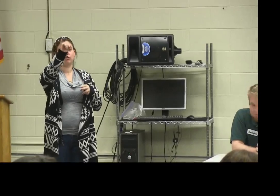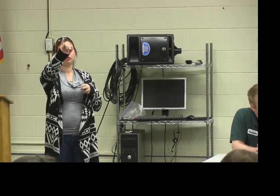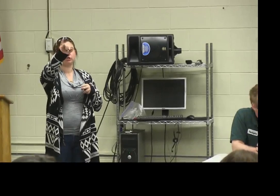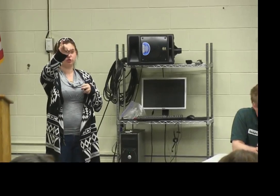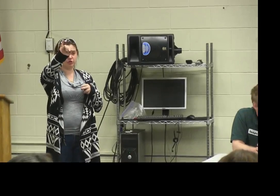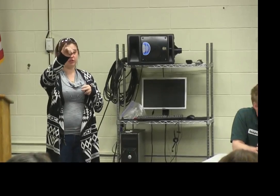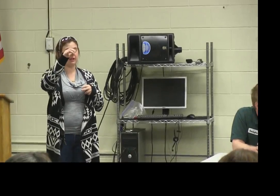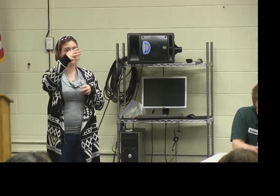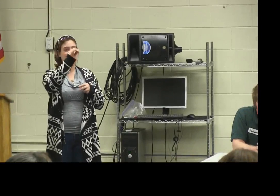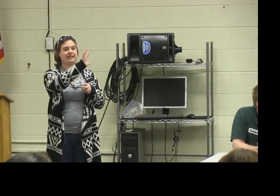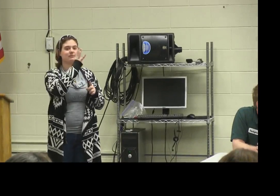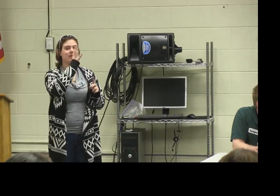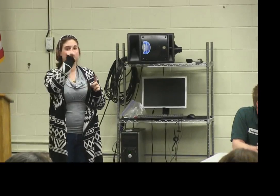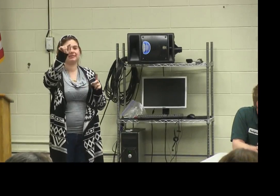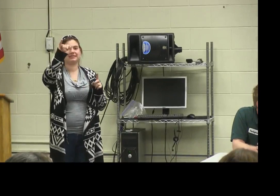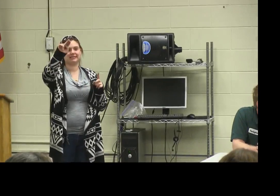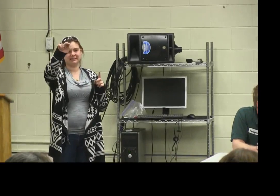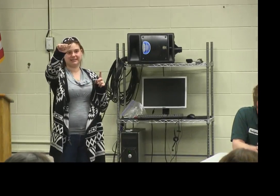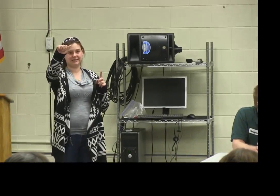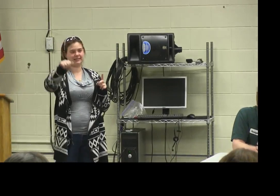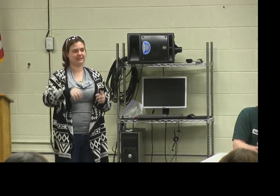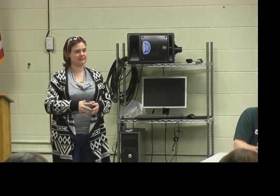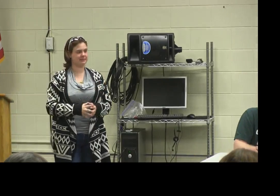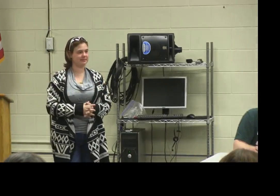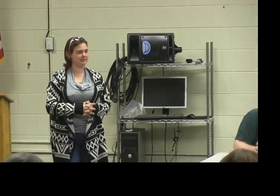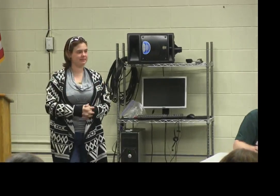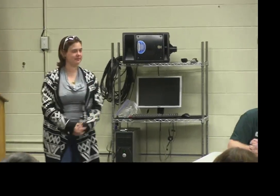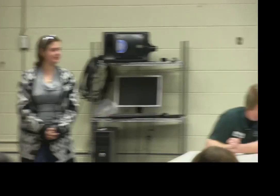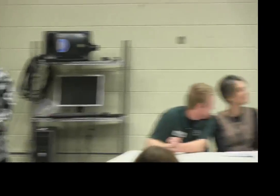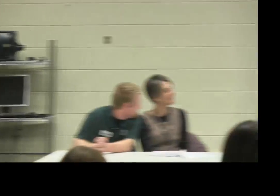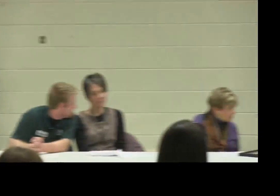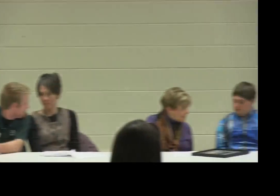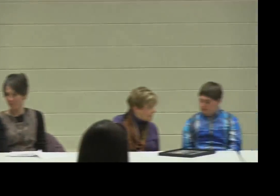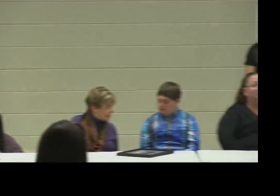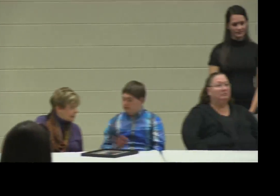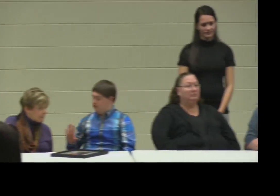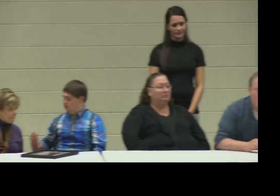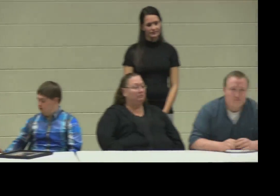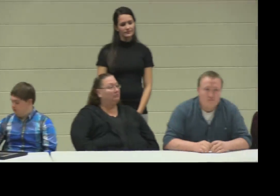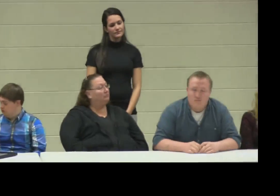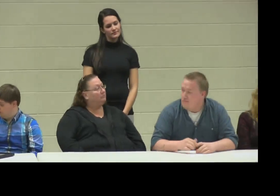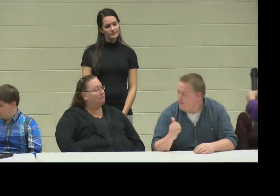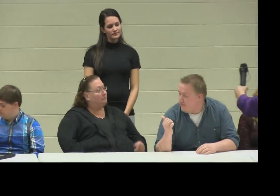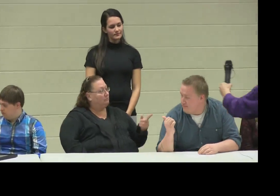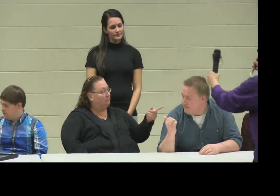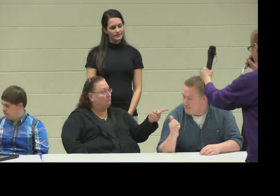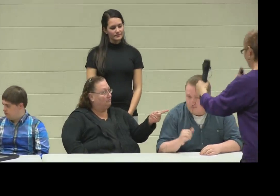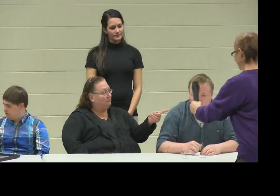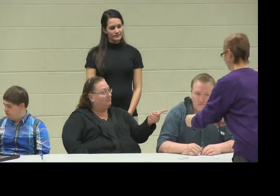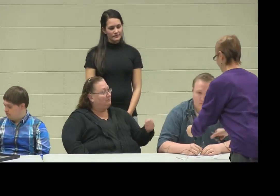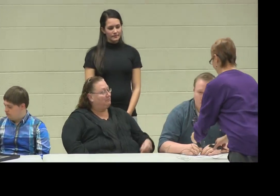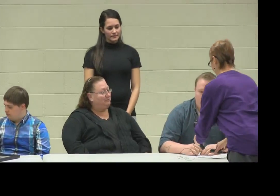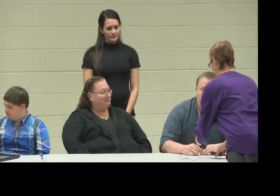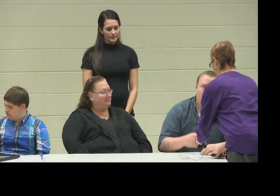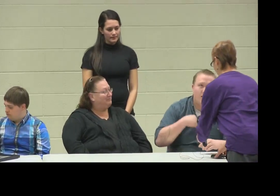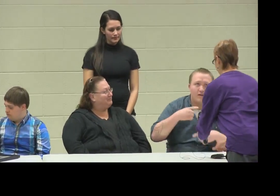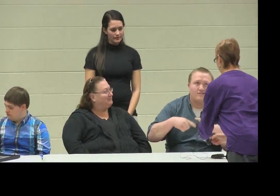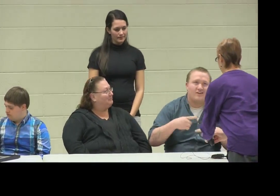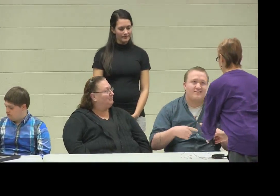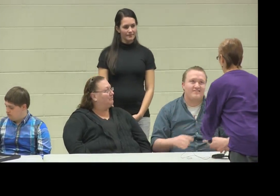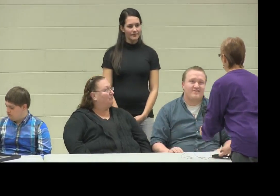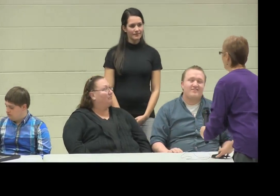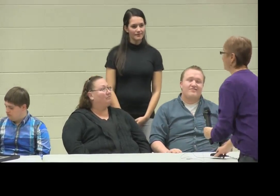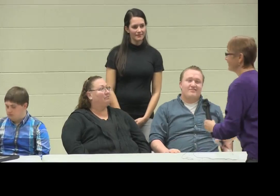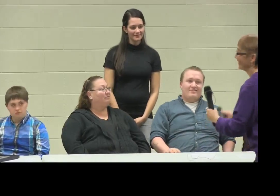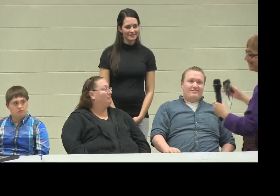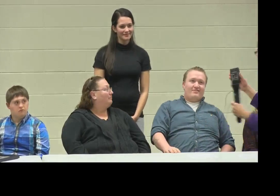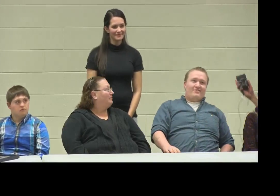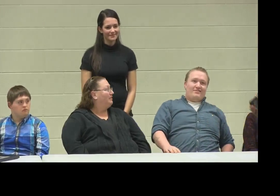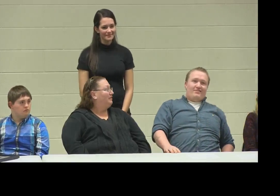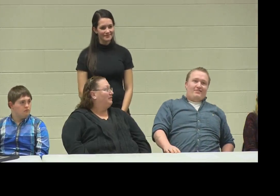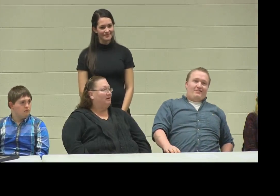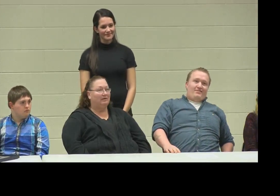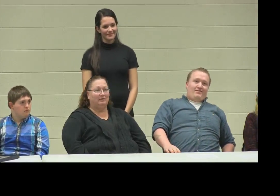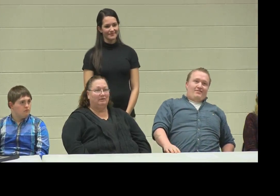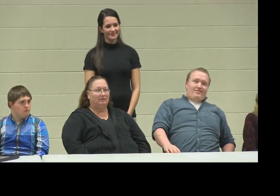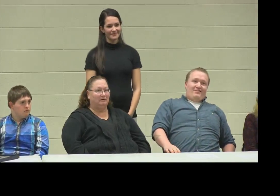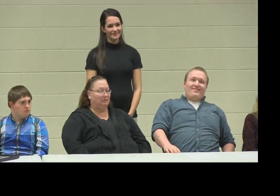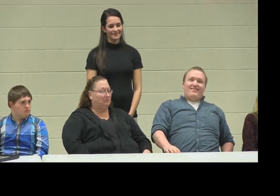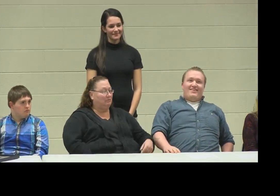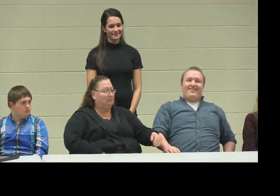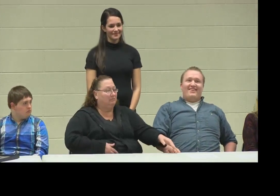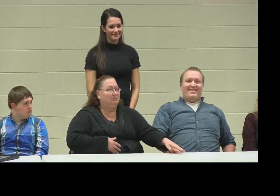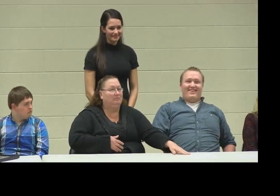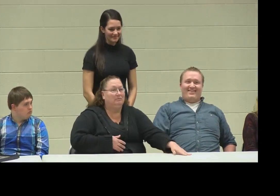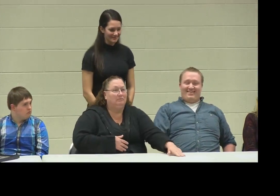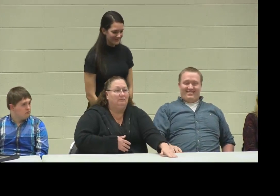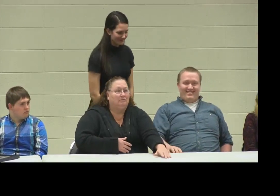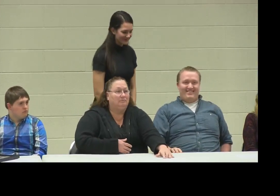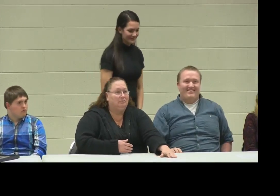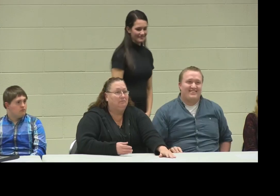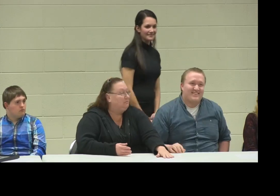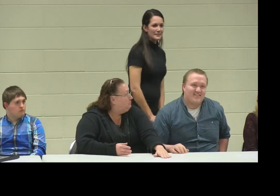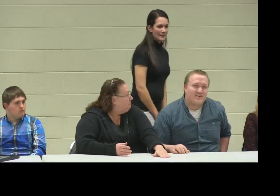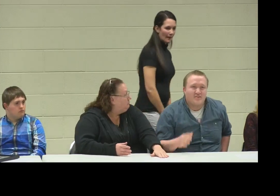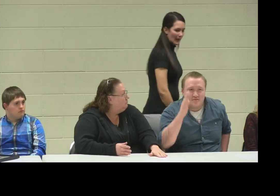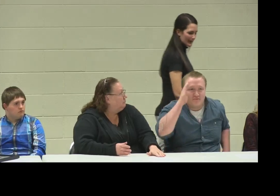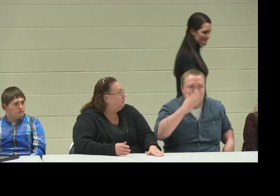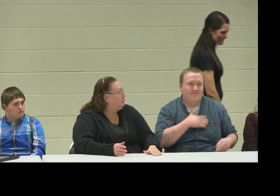is Regi and his mom Tina.